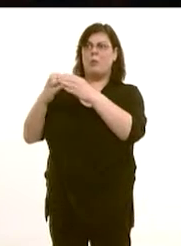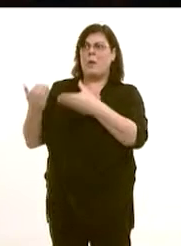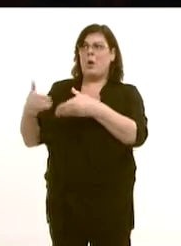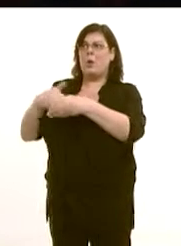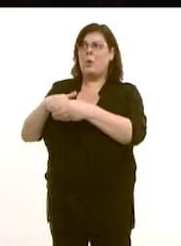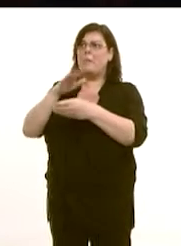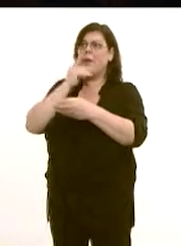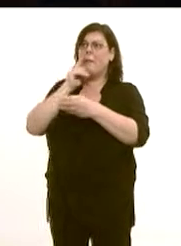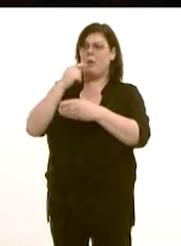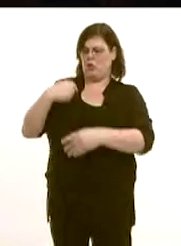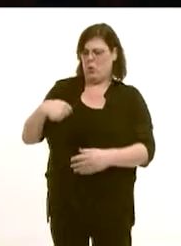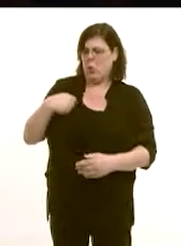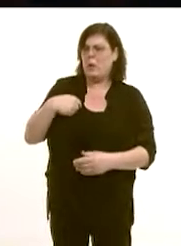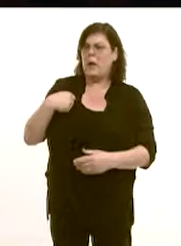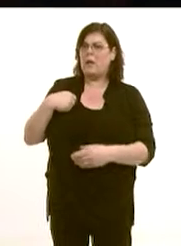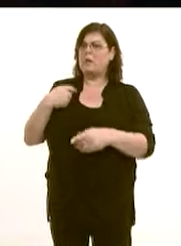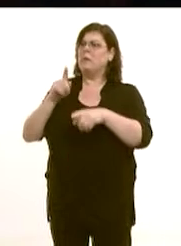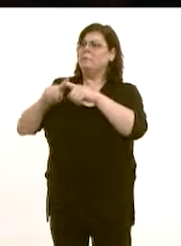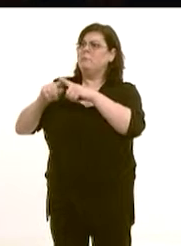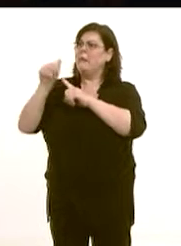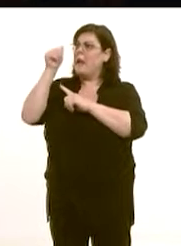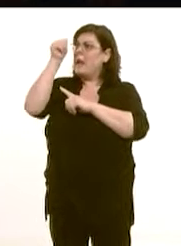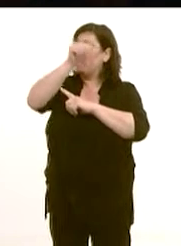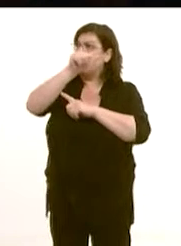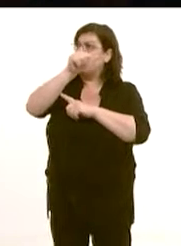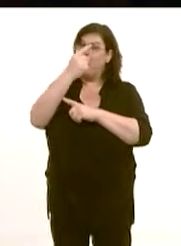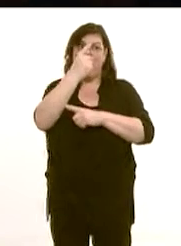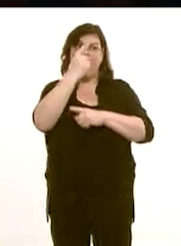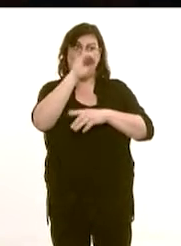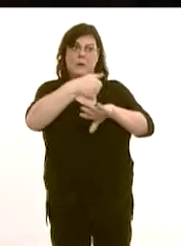trade unions and specific experts, is there scope for us to look at a similar arrangement